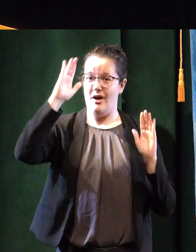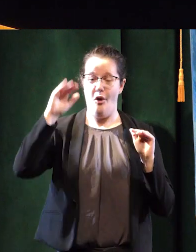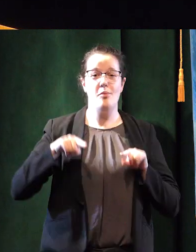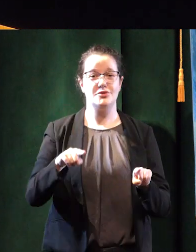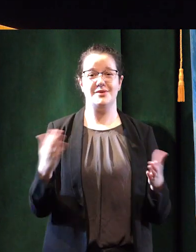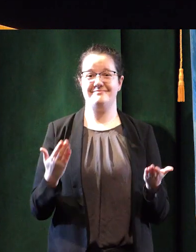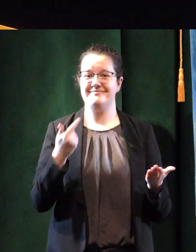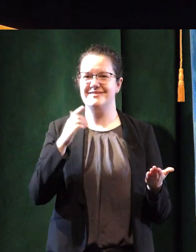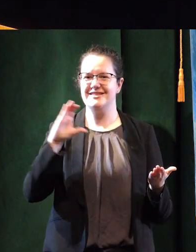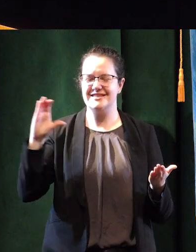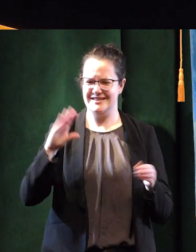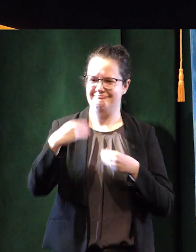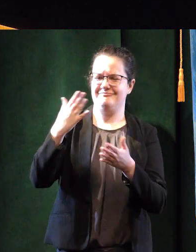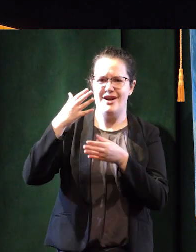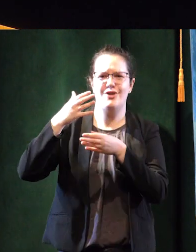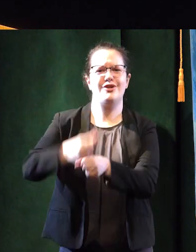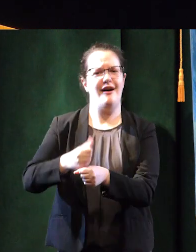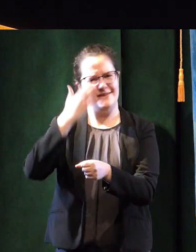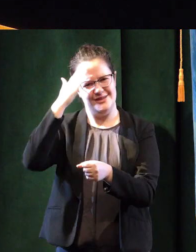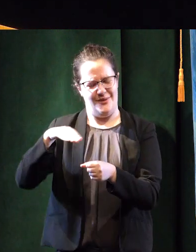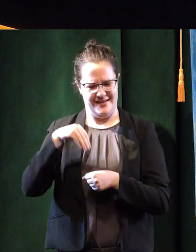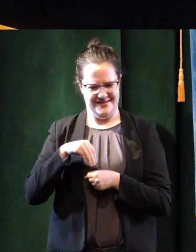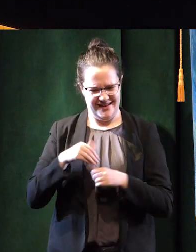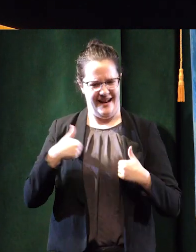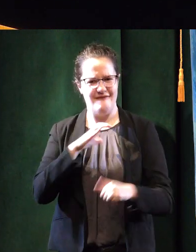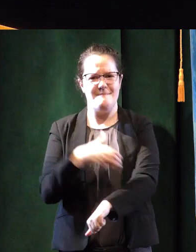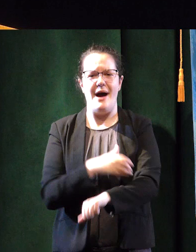confidence and tenacity to know you have the power inside to imagine better and